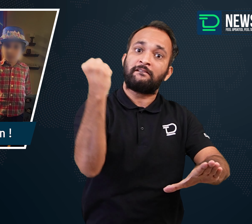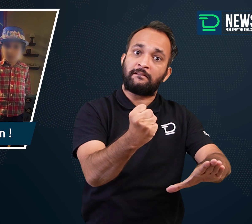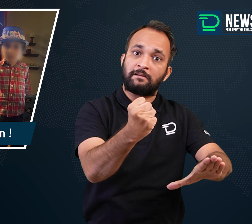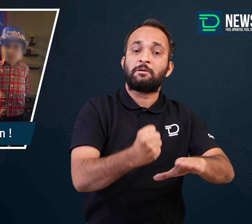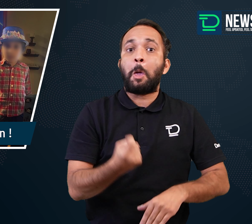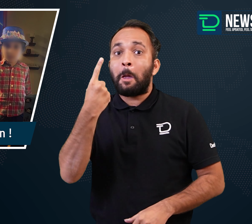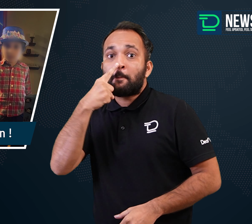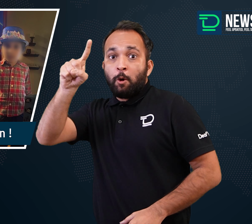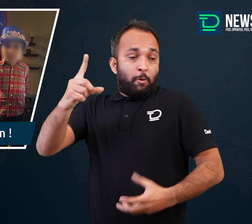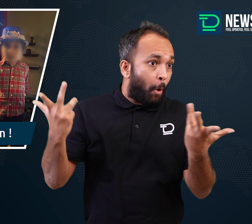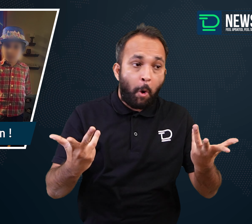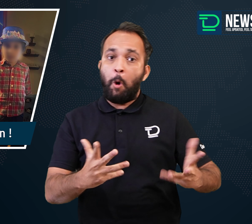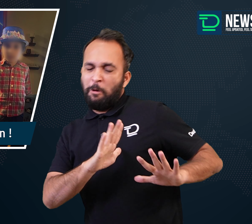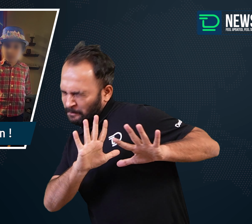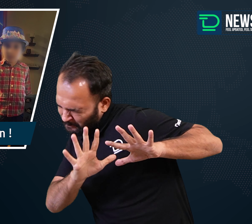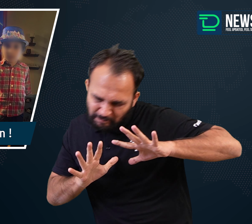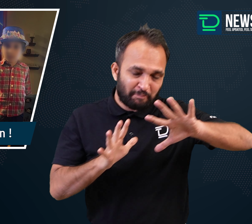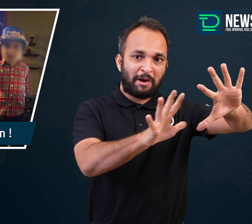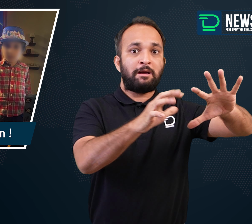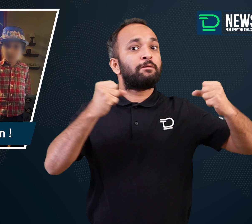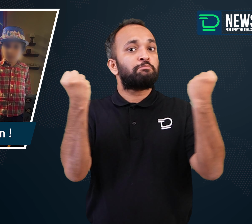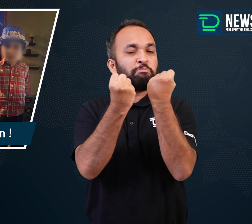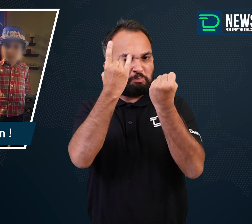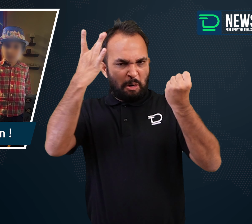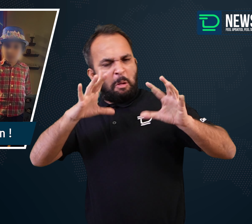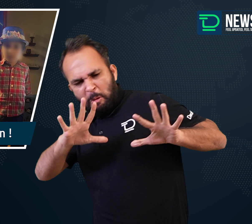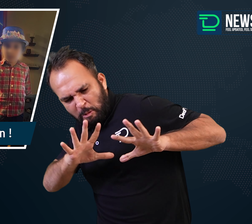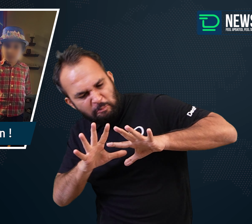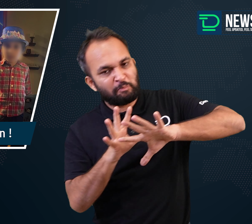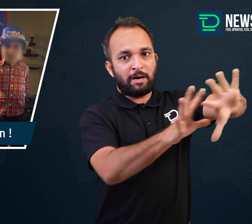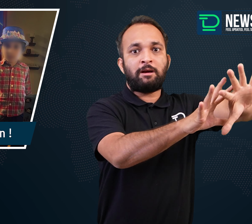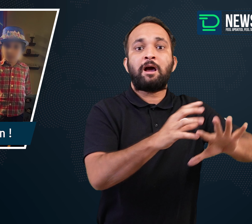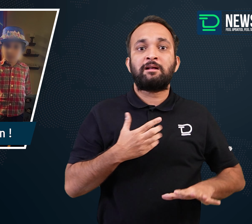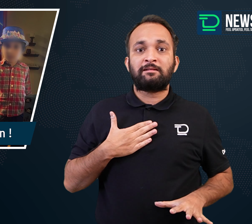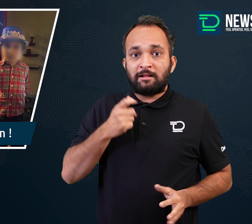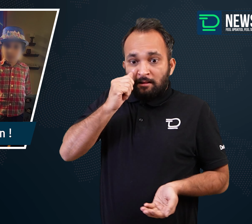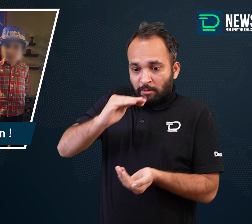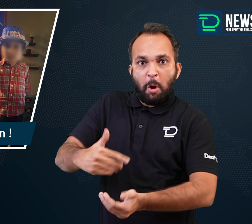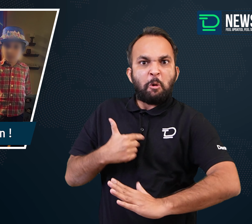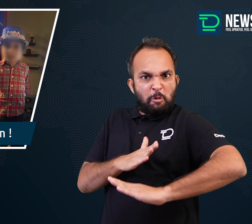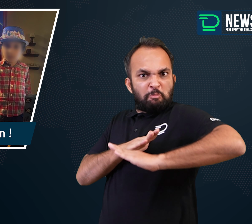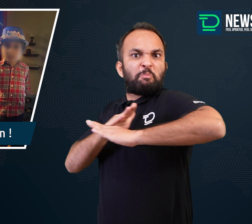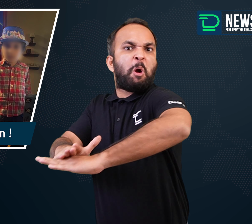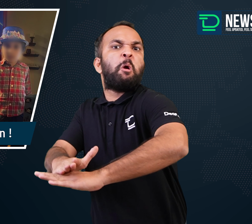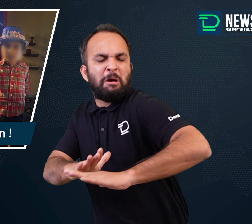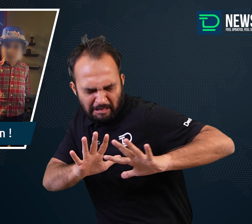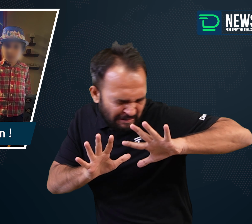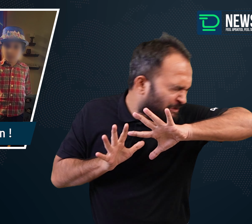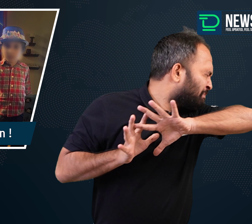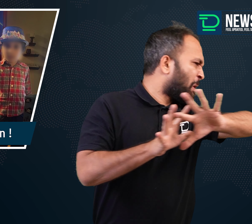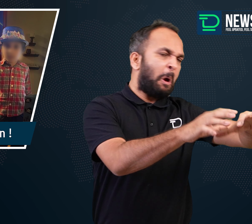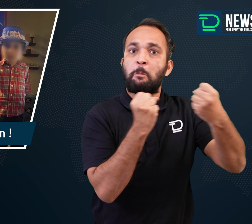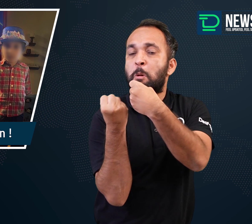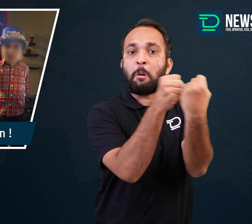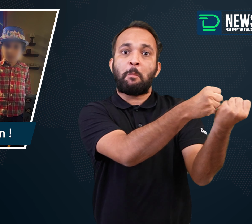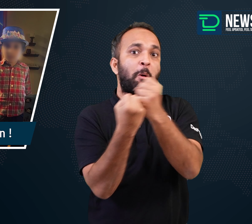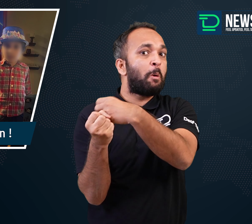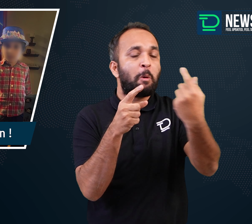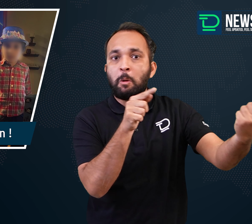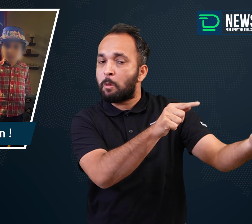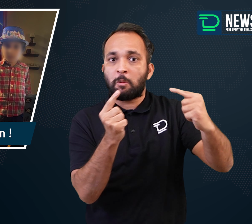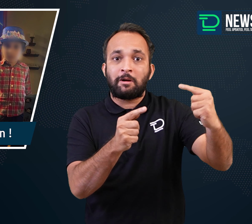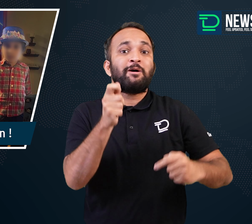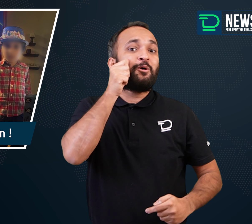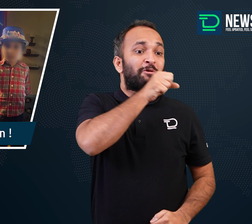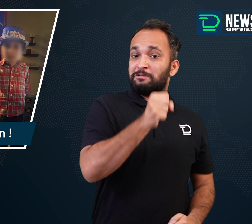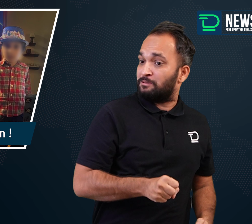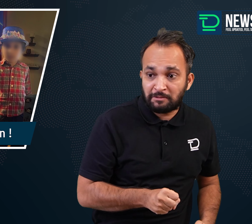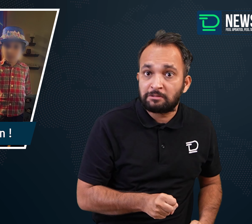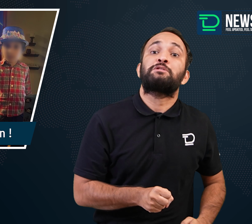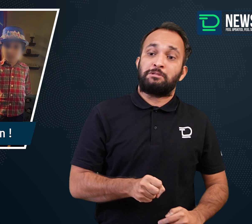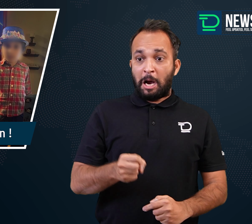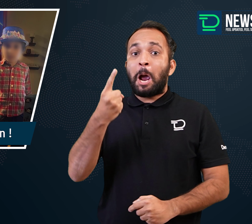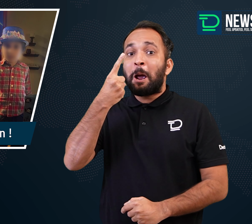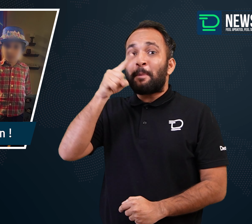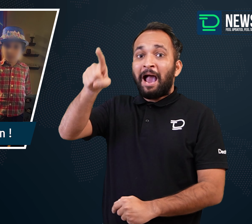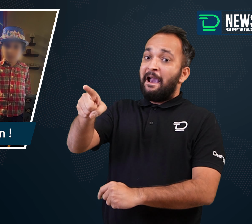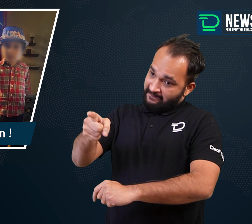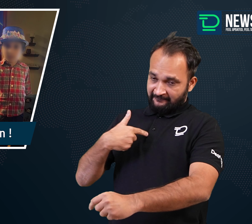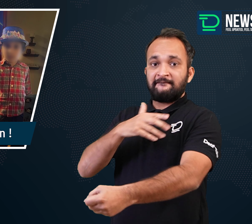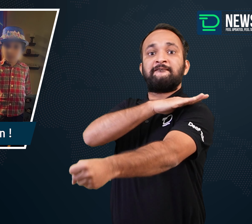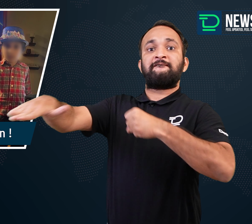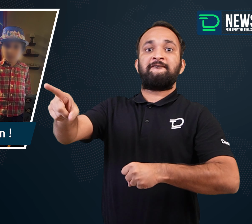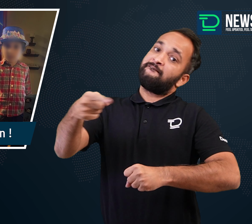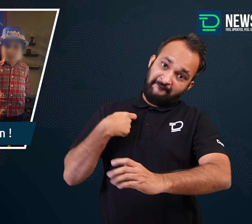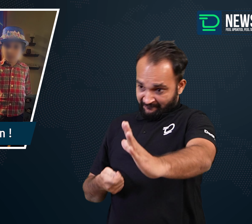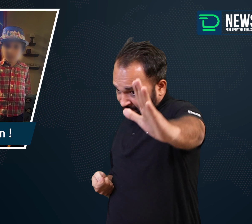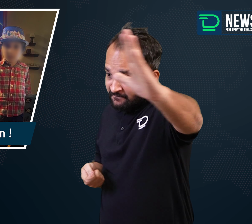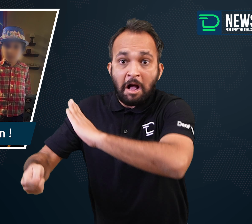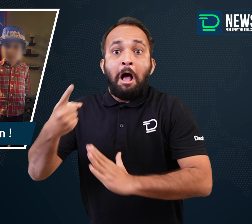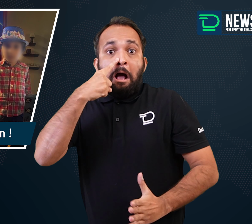The woman fought with the old man to protect her son, but then he started attacking her too.